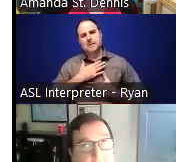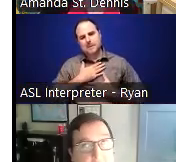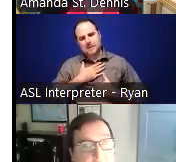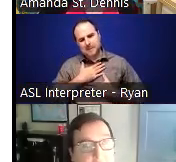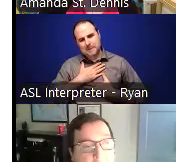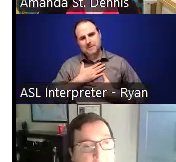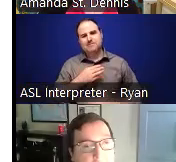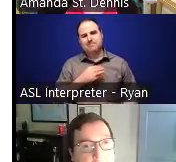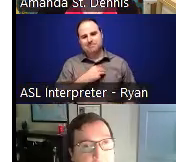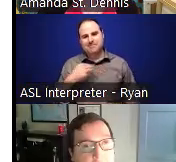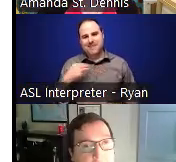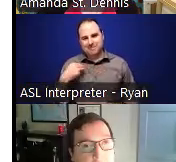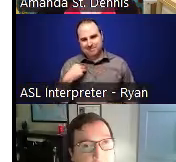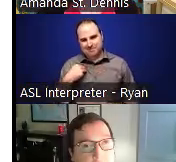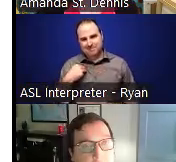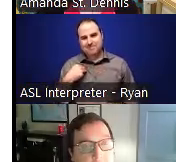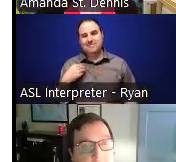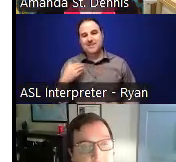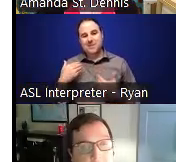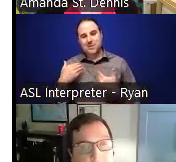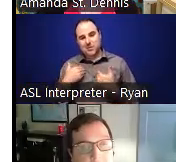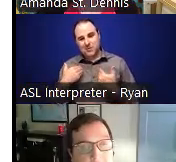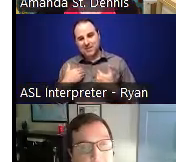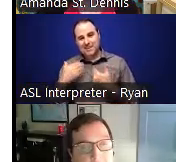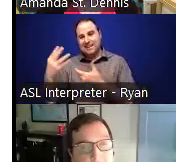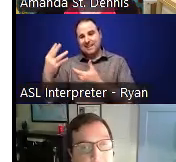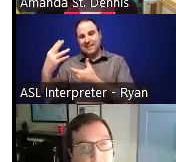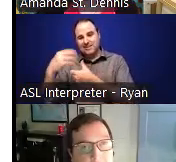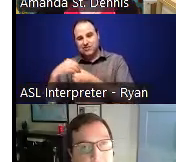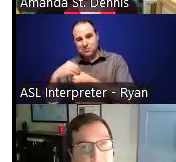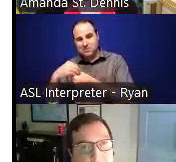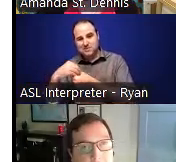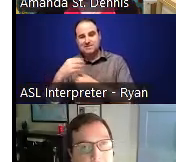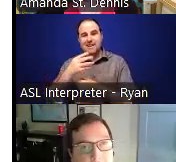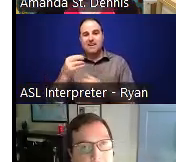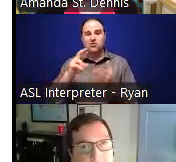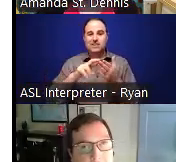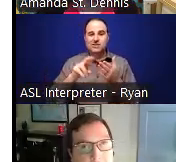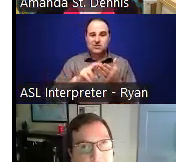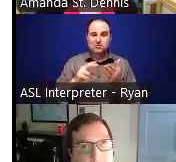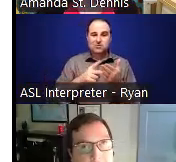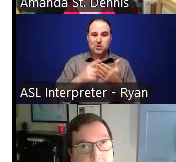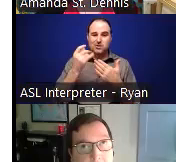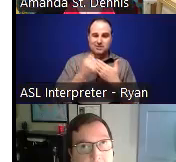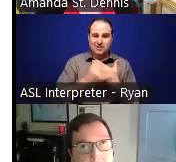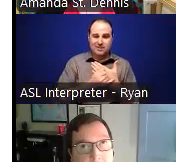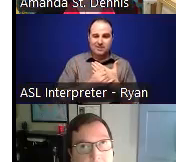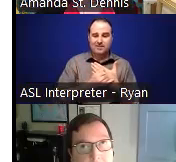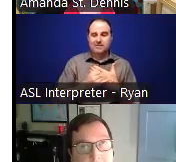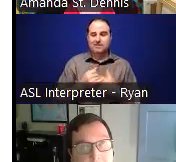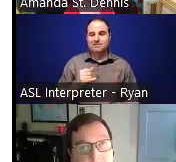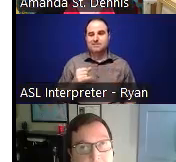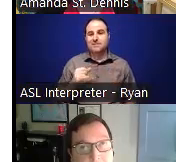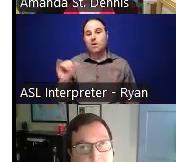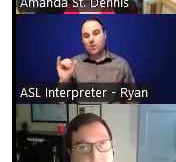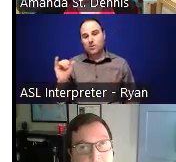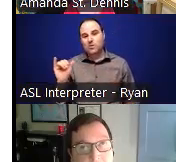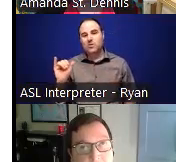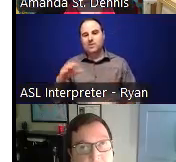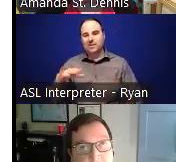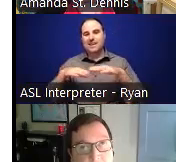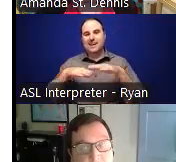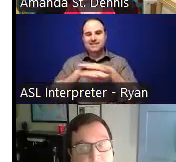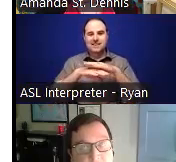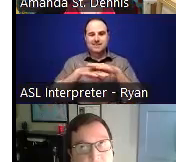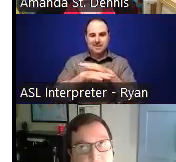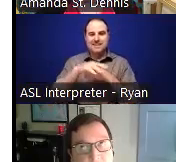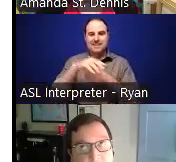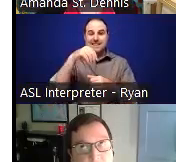both the youth engagements and research project as well as our accessibility and research booklet.